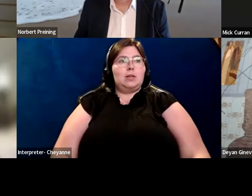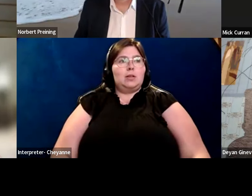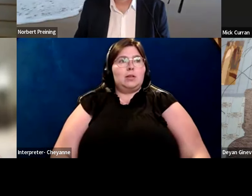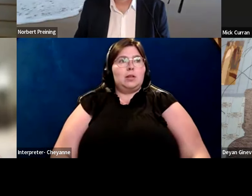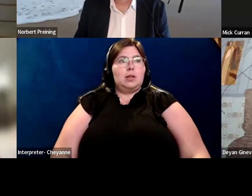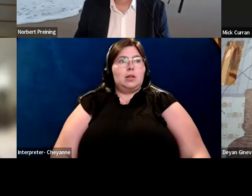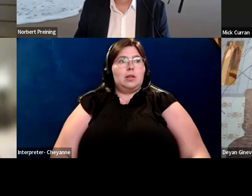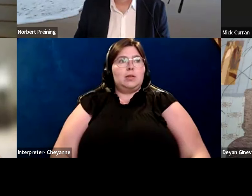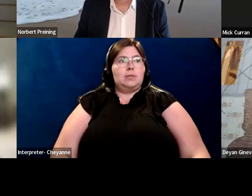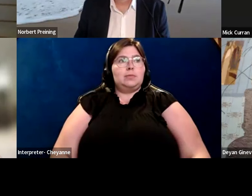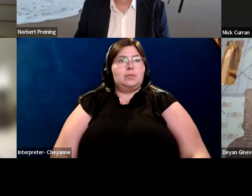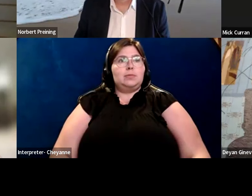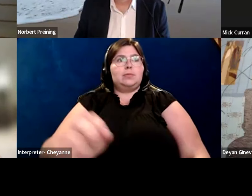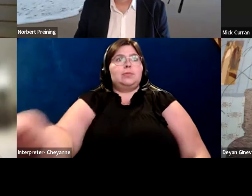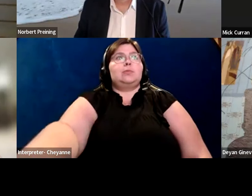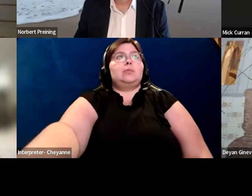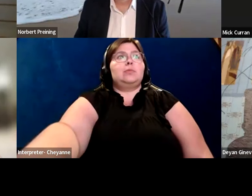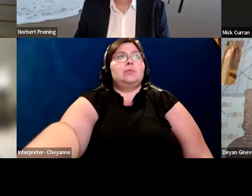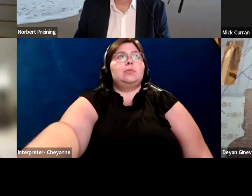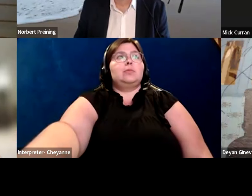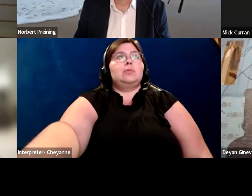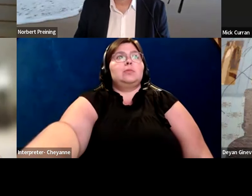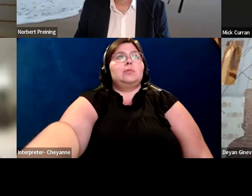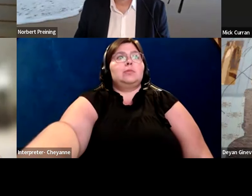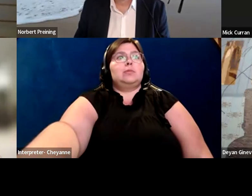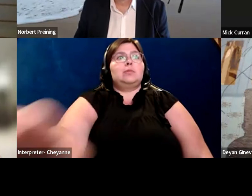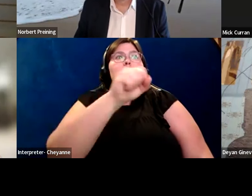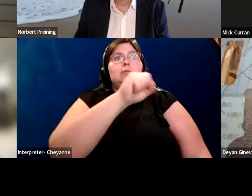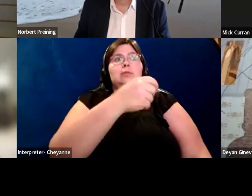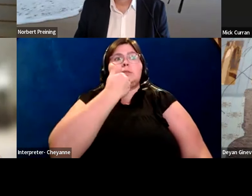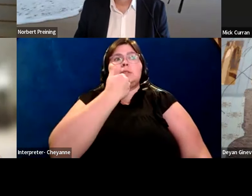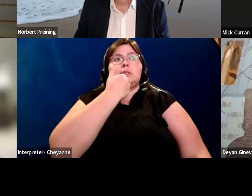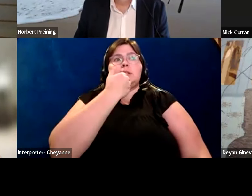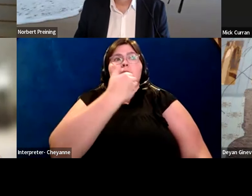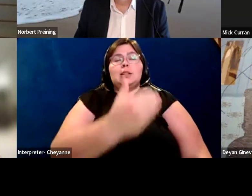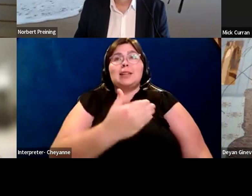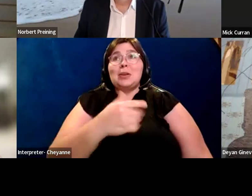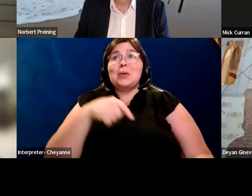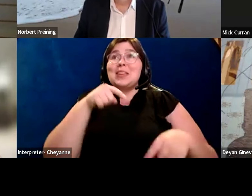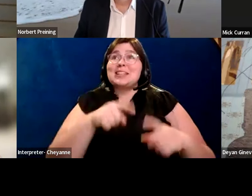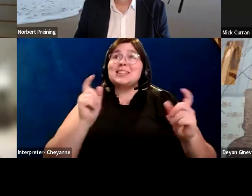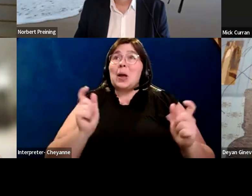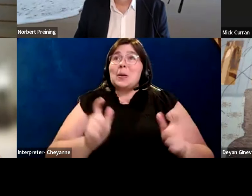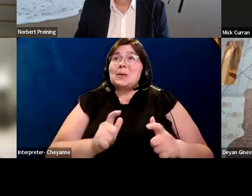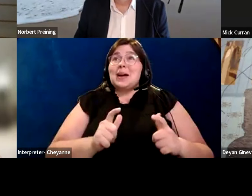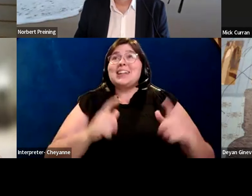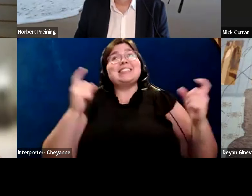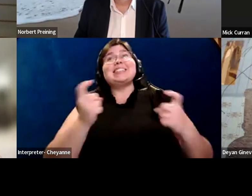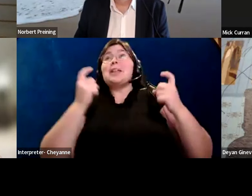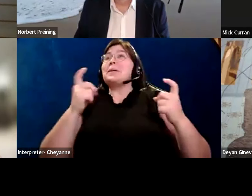Thanks, Deyan. Yeah, thank you for reminding us that this is also a mini celebration of open source software.